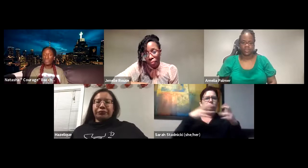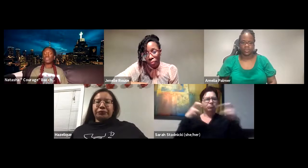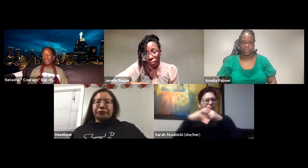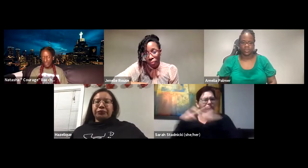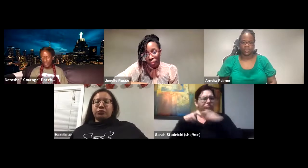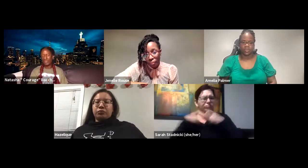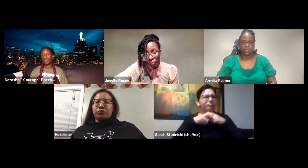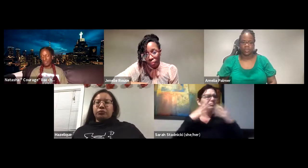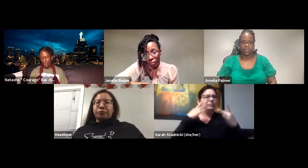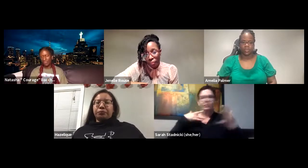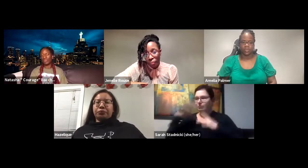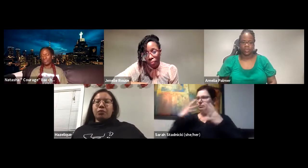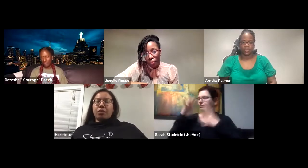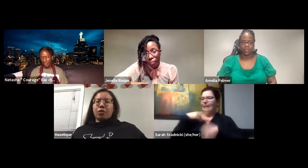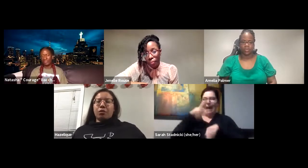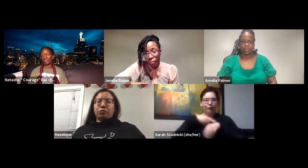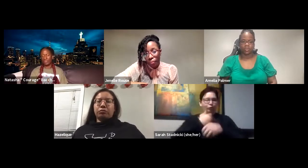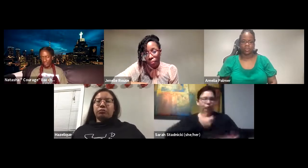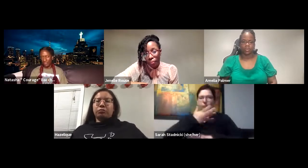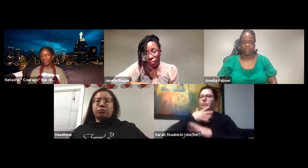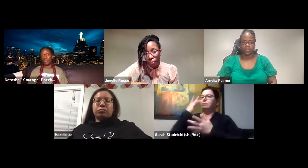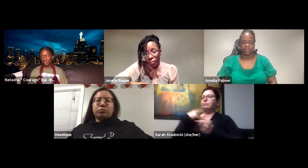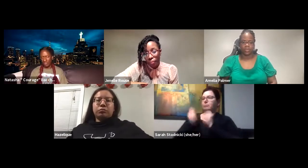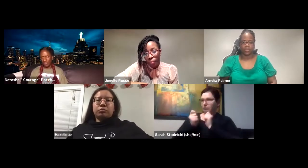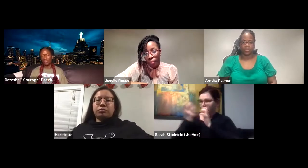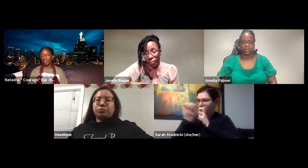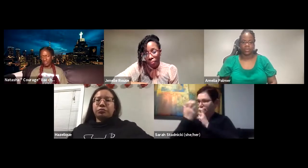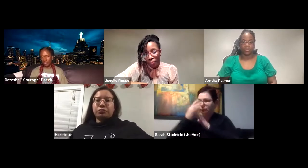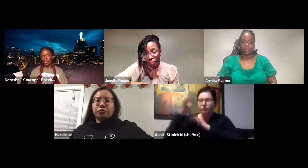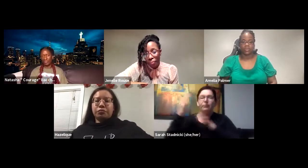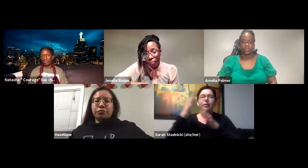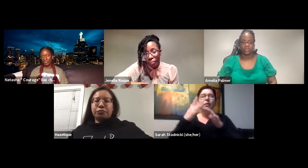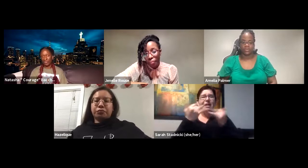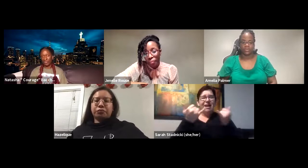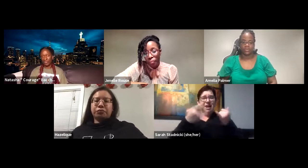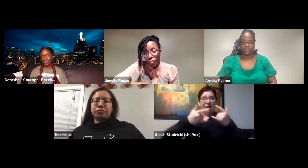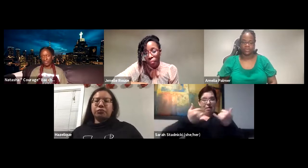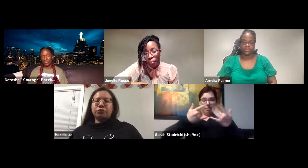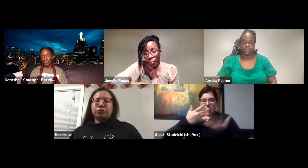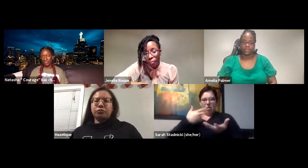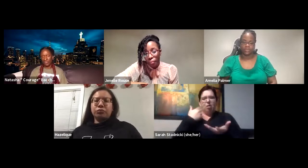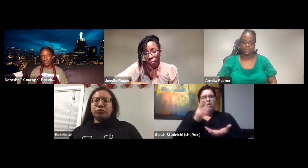and we talked about code switching here and the conflict that has and how we express ourselves depending on who we're communicating with